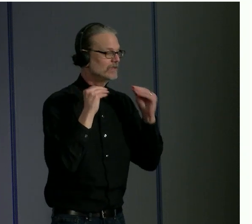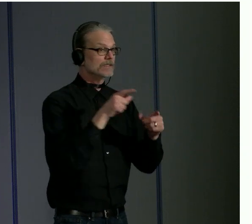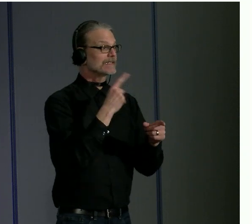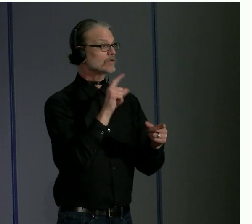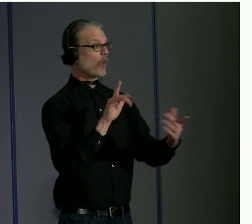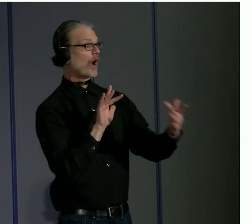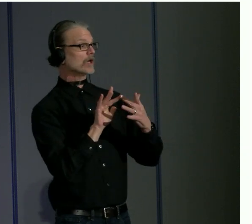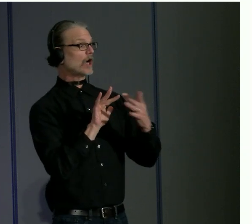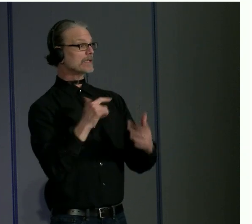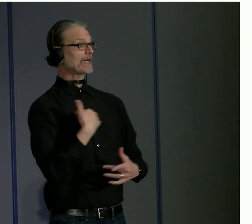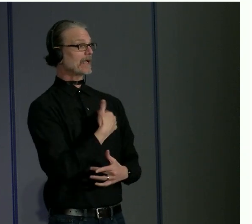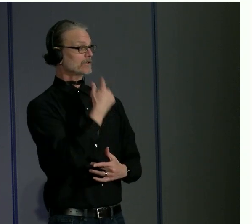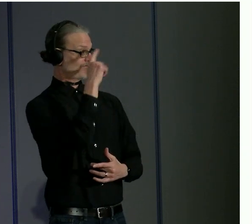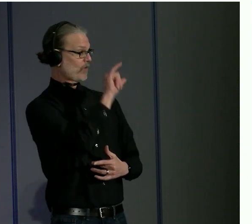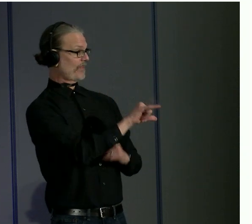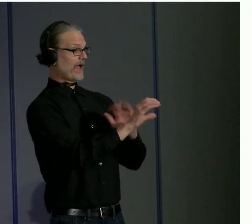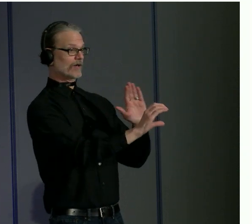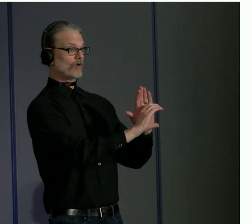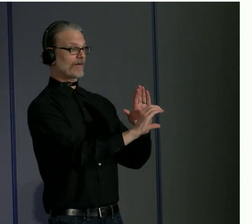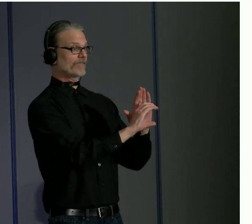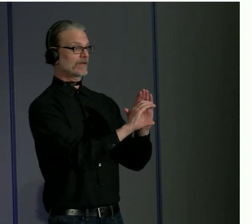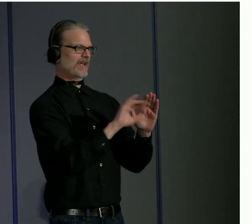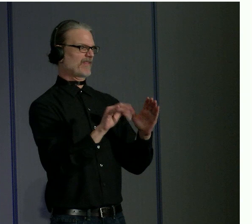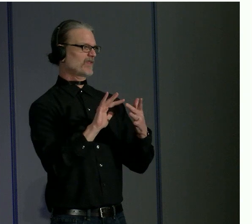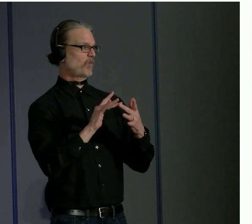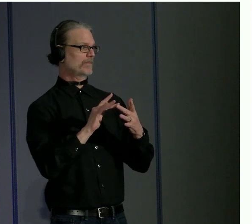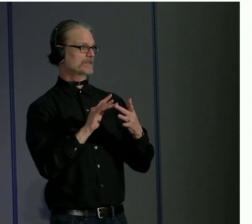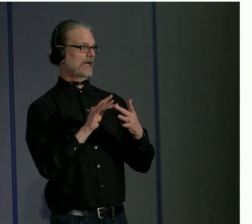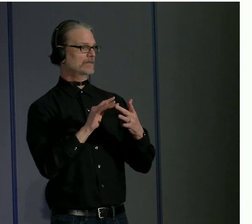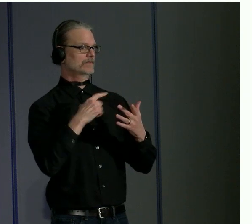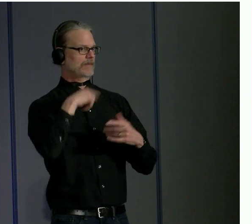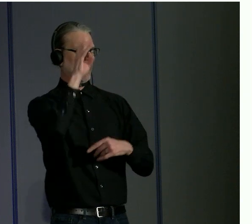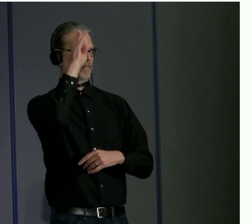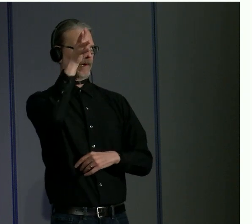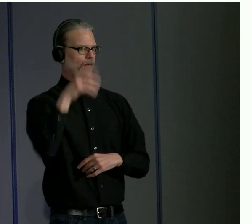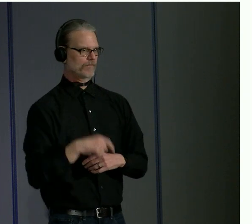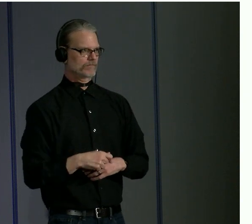at a website address that I made up to protect the innocent. I don't know if they're innocent,